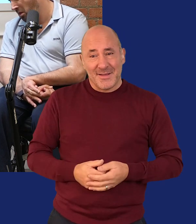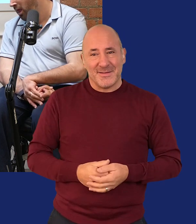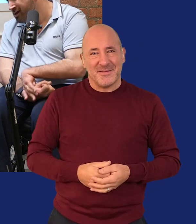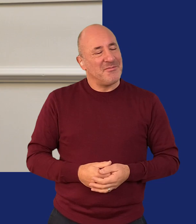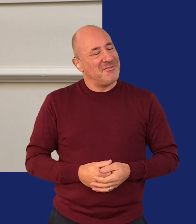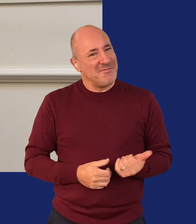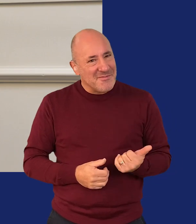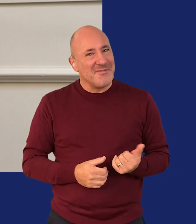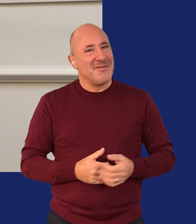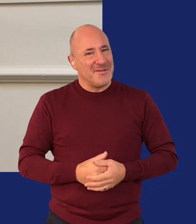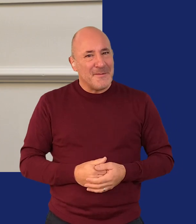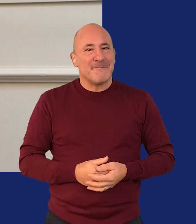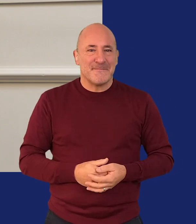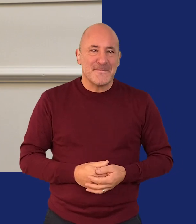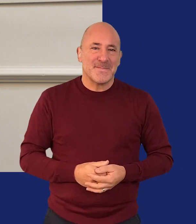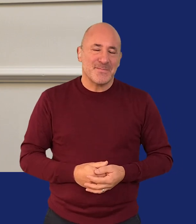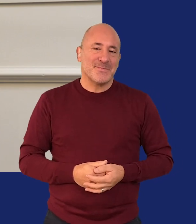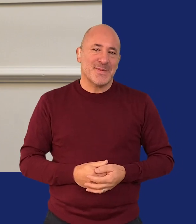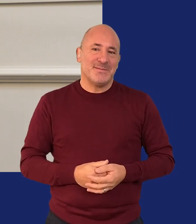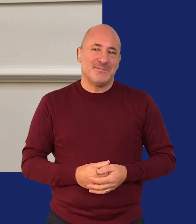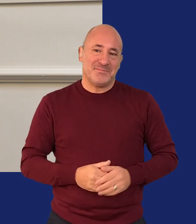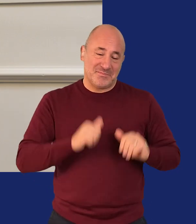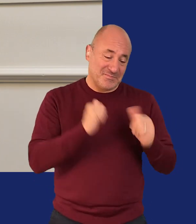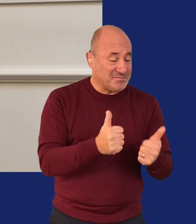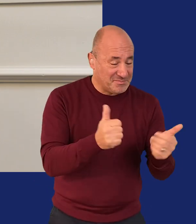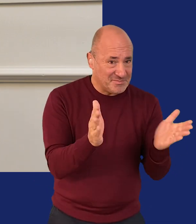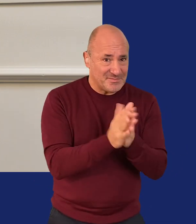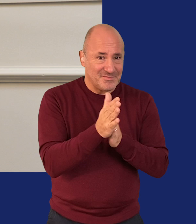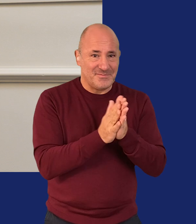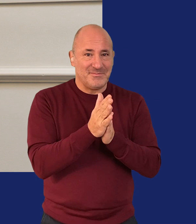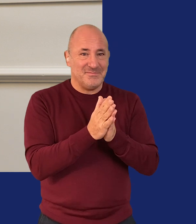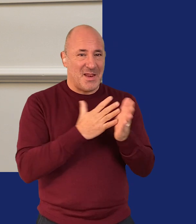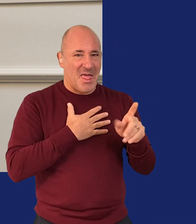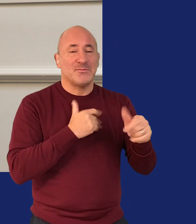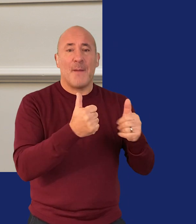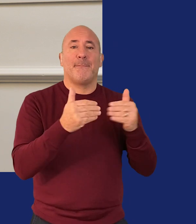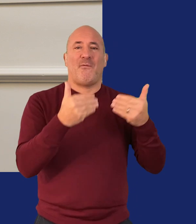Cool. Like, and, uh, moving on...